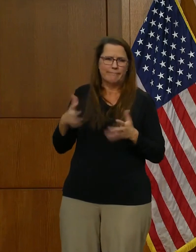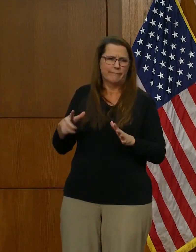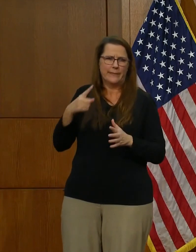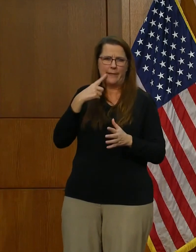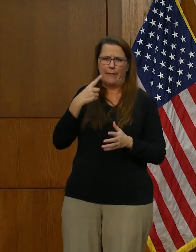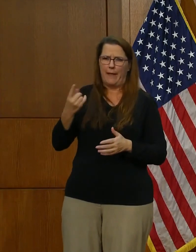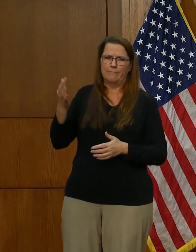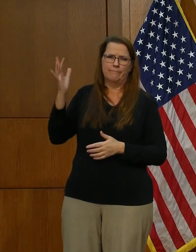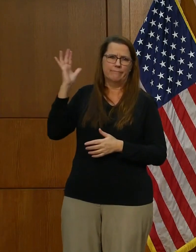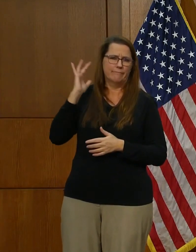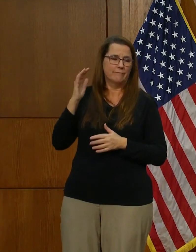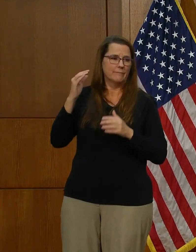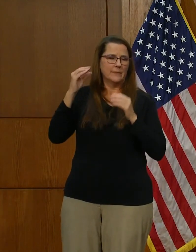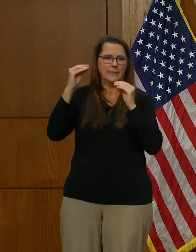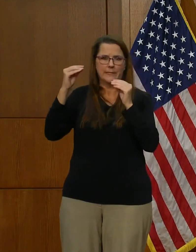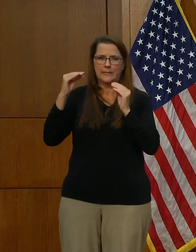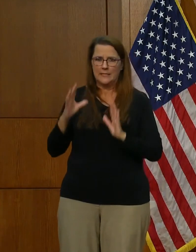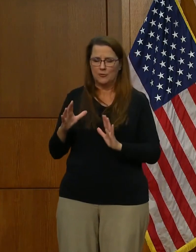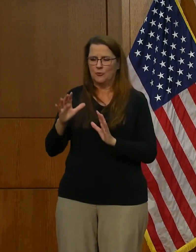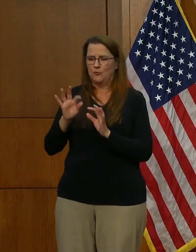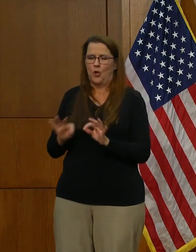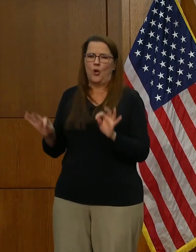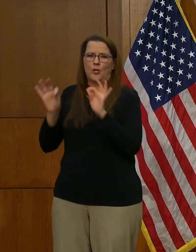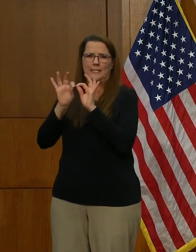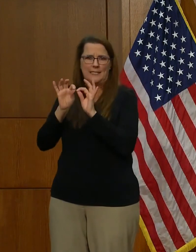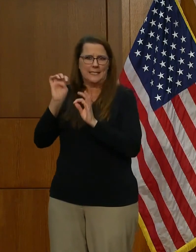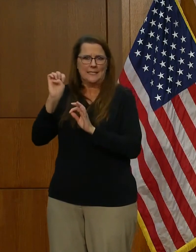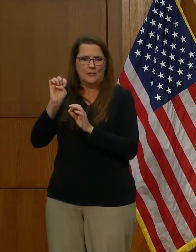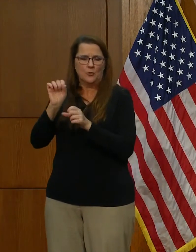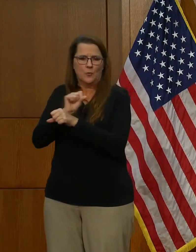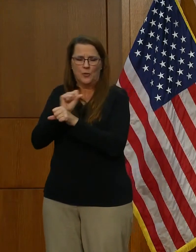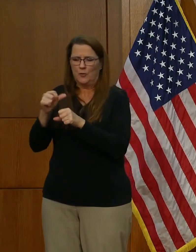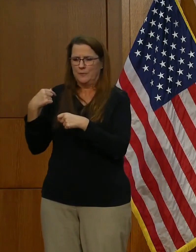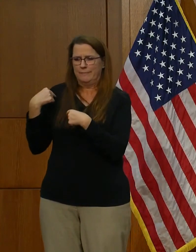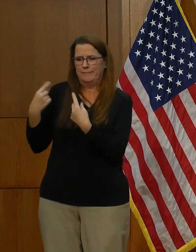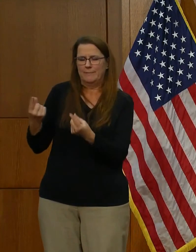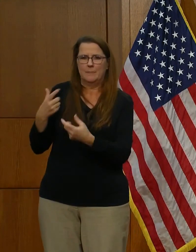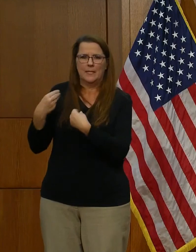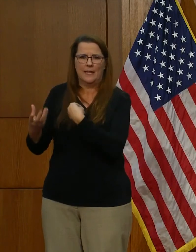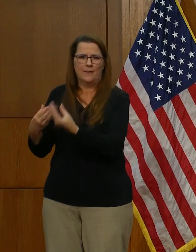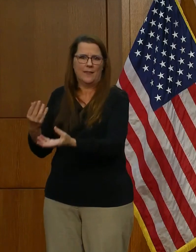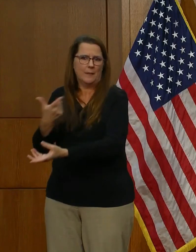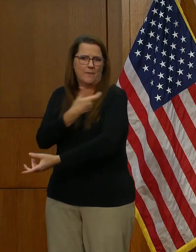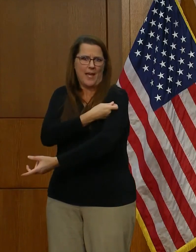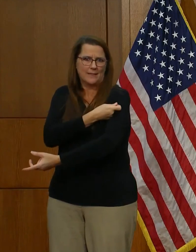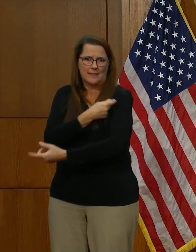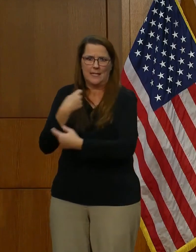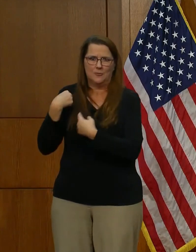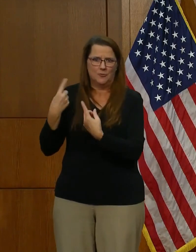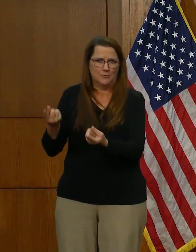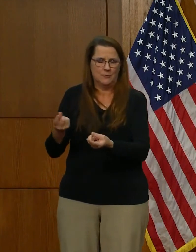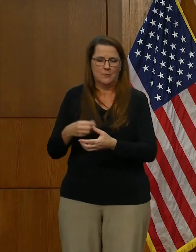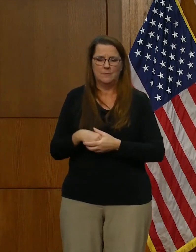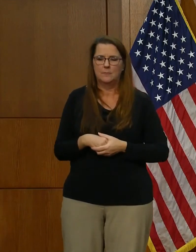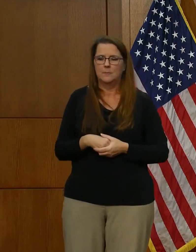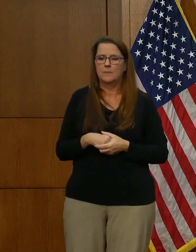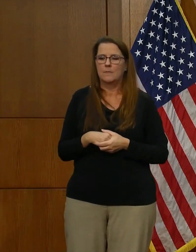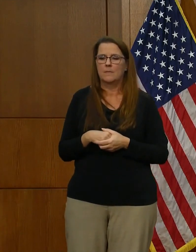LUCKILY HERE IN VIRGINIA, WE SAID BACK IN JANUARY THAT TEACHERS ARE A CENTRAL WORKERS